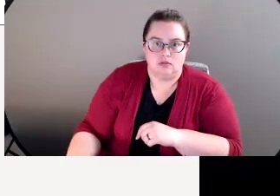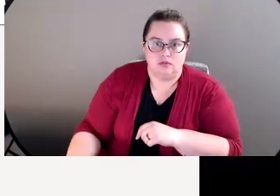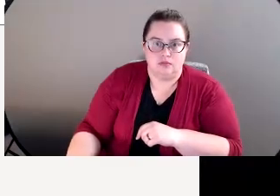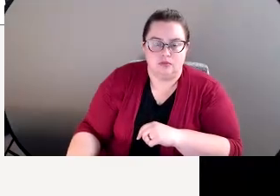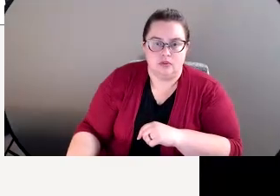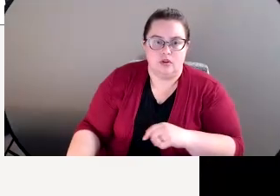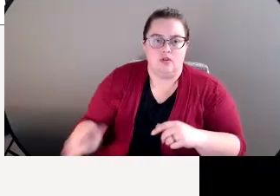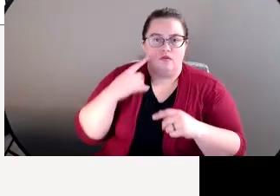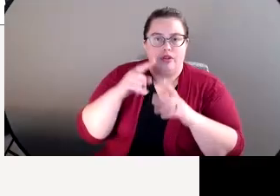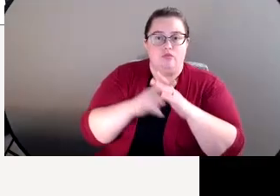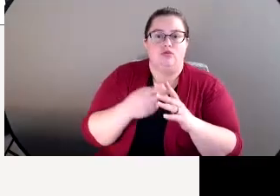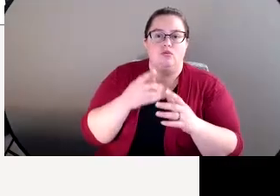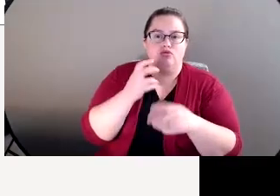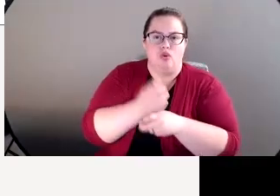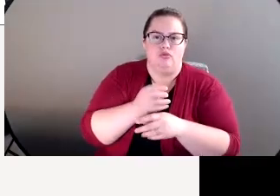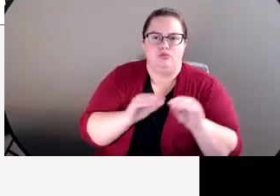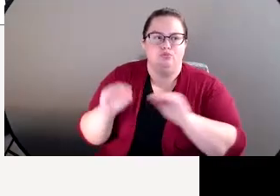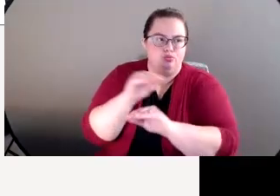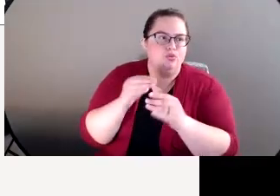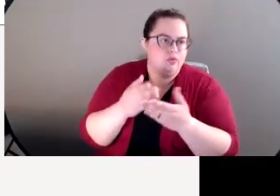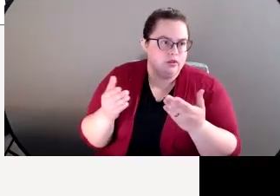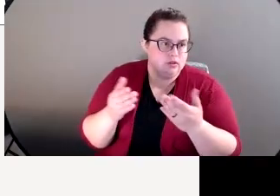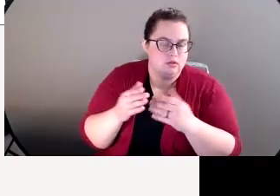Now, a reminder, once